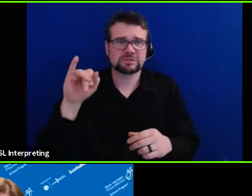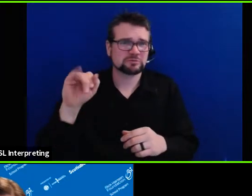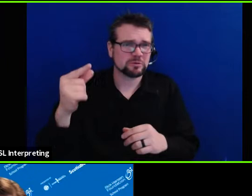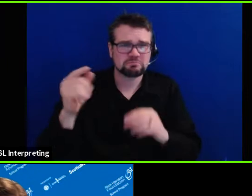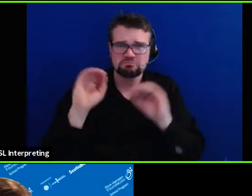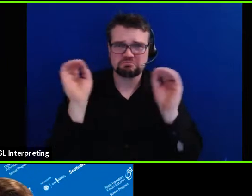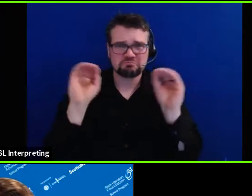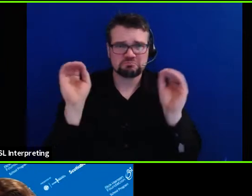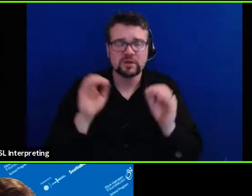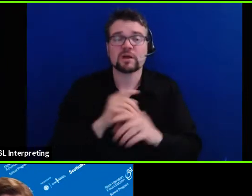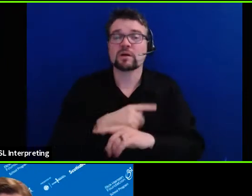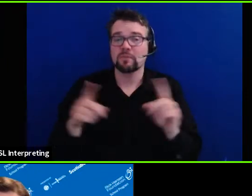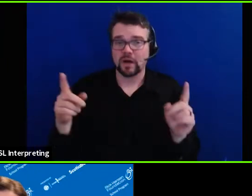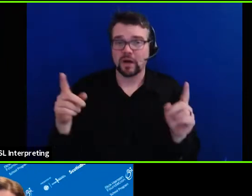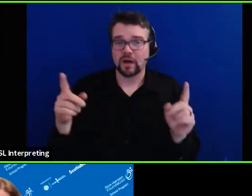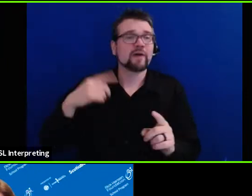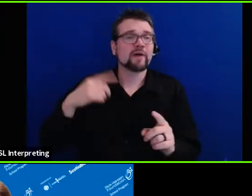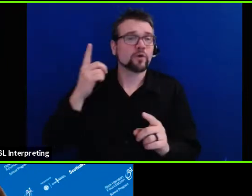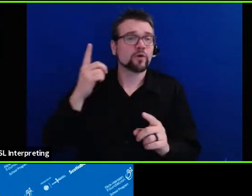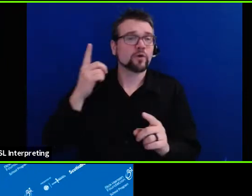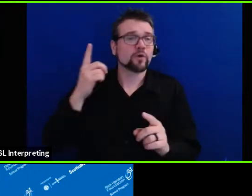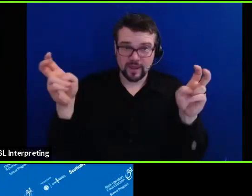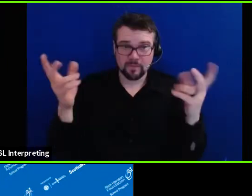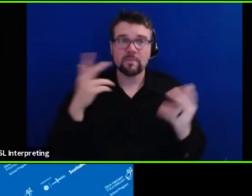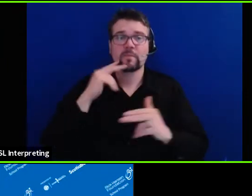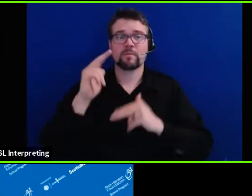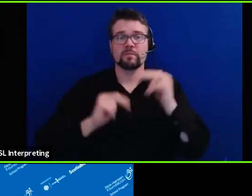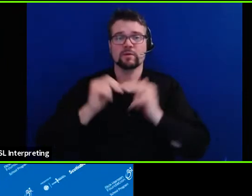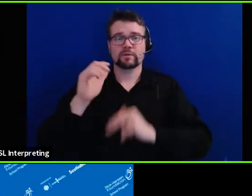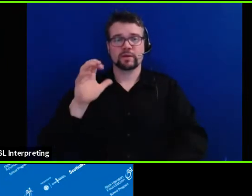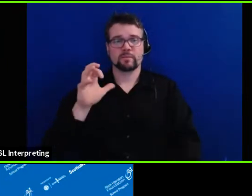BACK BETTER WHICH IT'S PRETTY COOL.